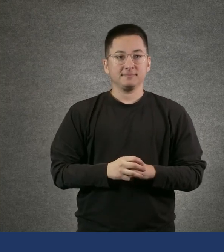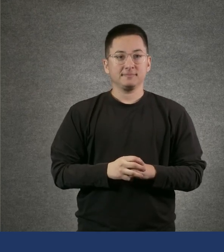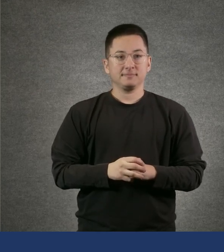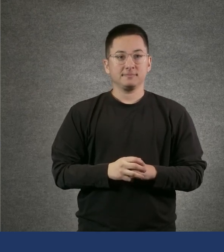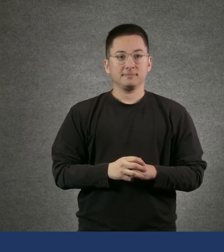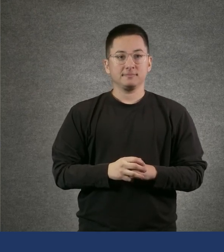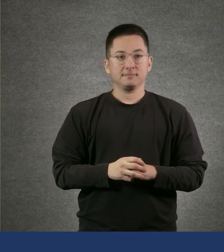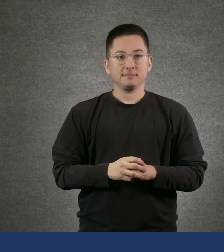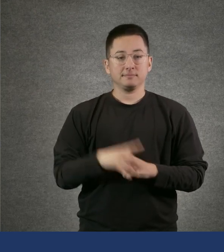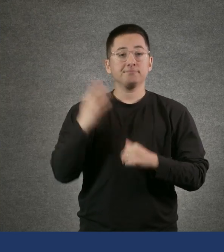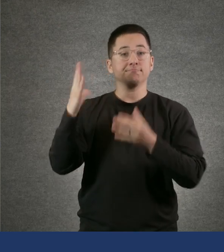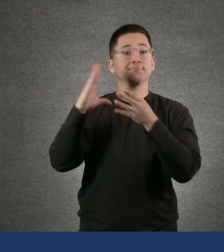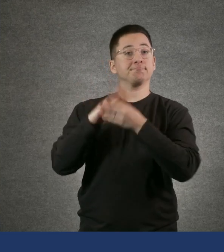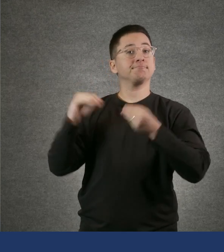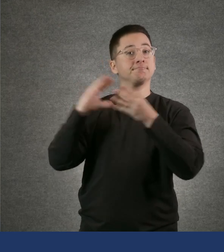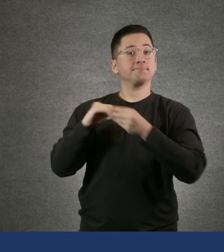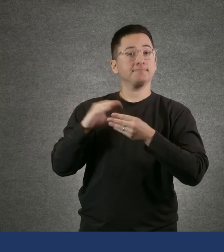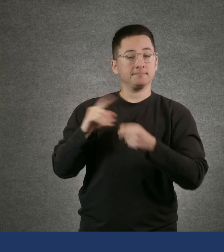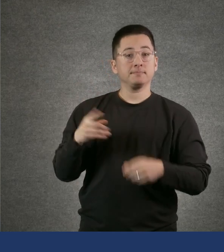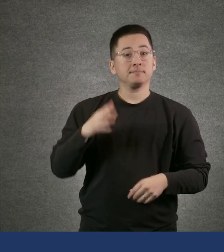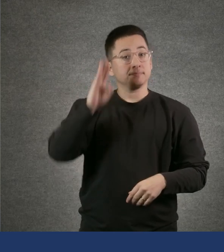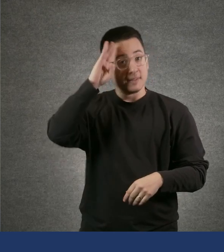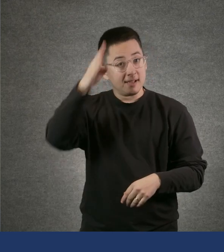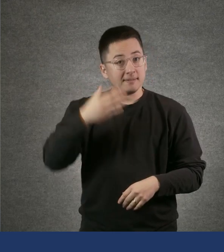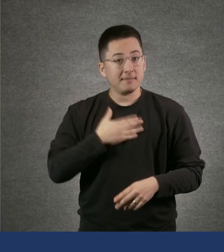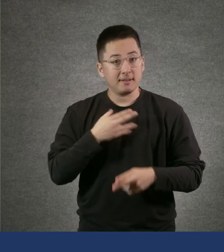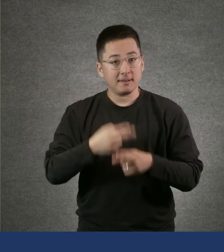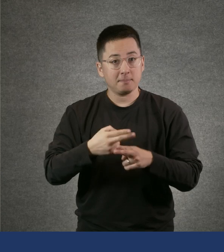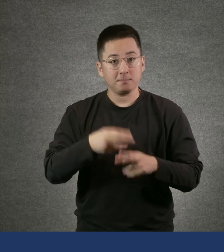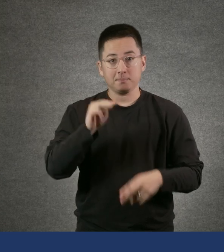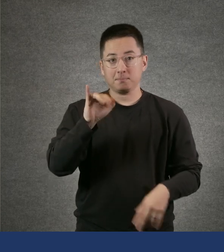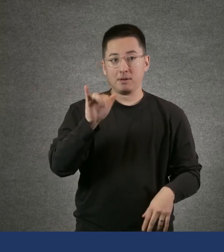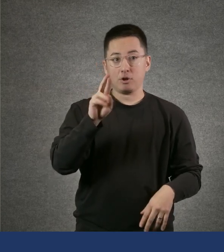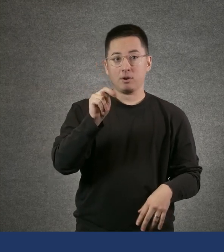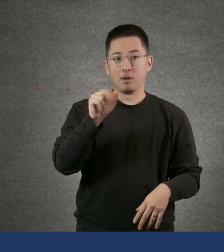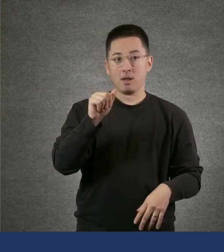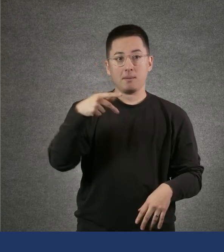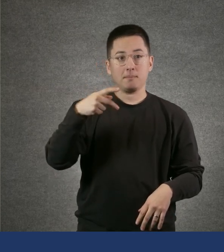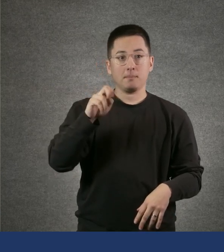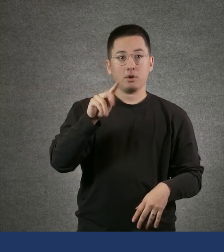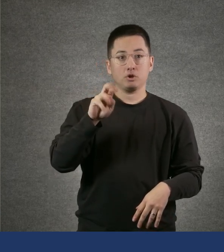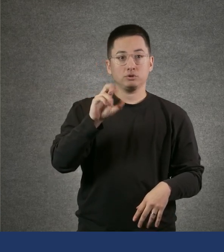Hi, my name is Myrna Peterson. I am a board member on the Minnesota Council